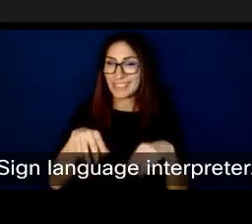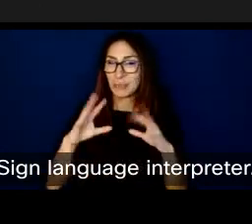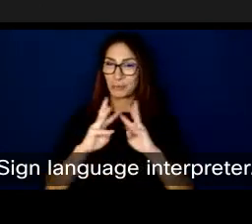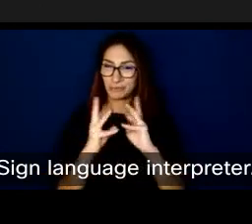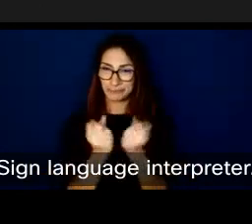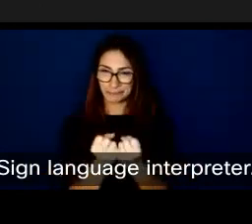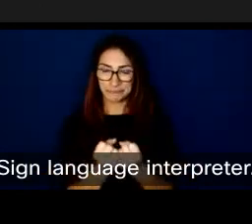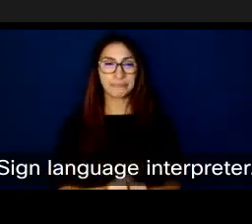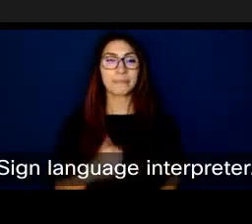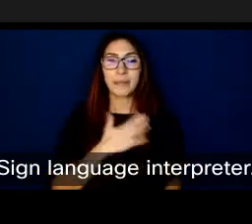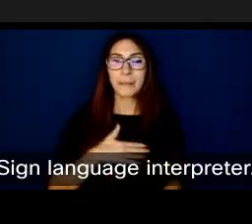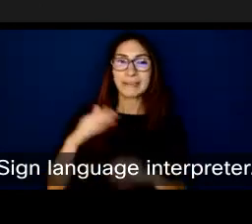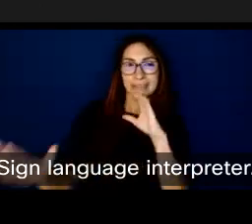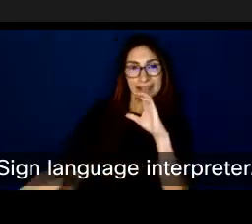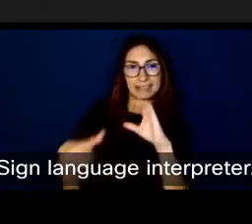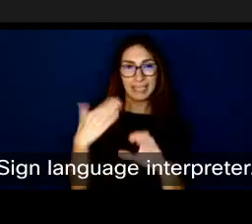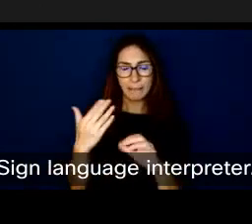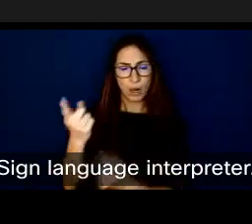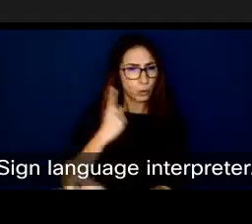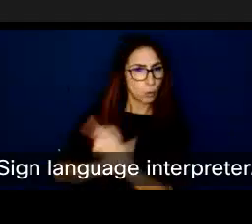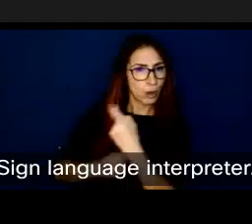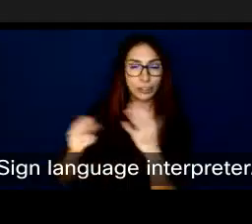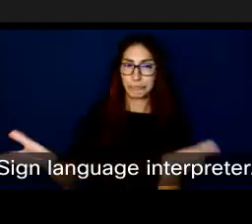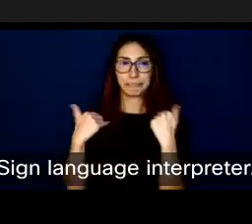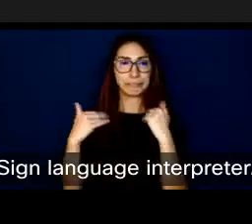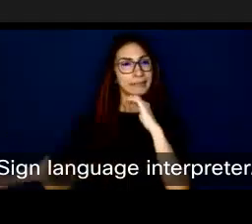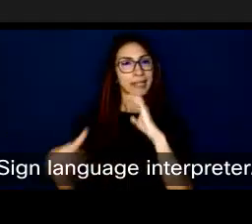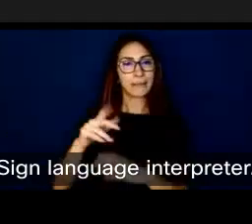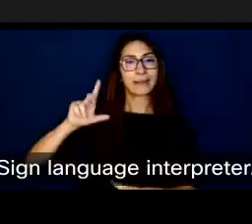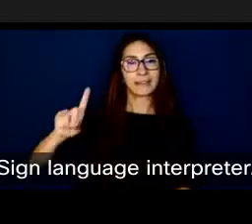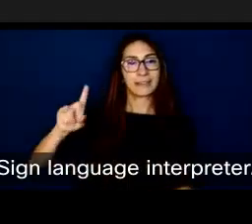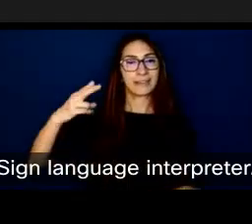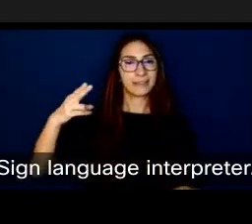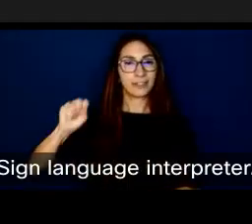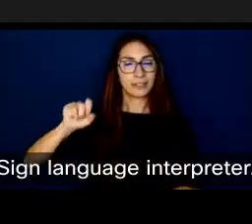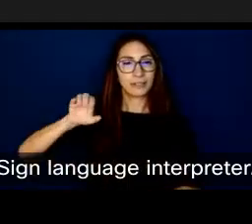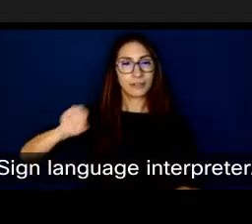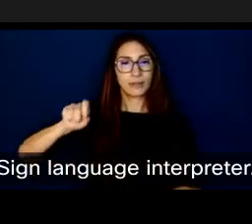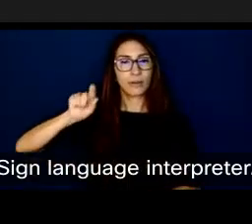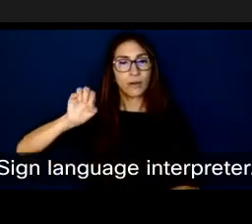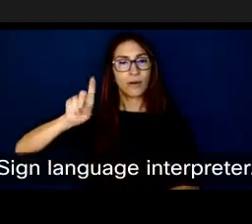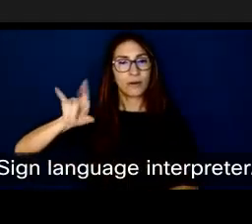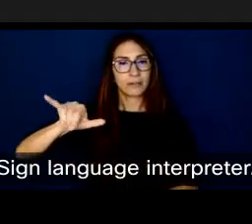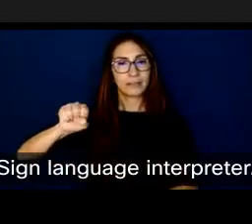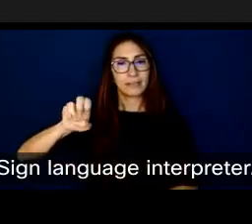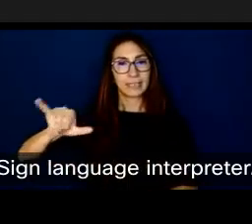dhs.odyssey@state.mn.us and stay tuned for our future 2025